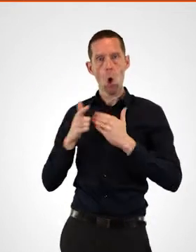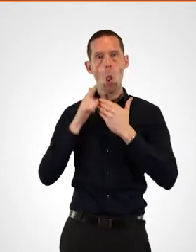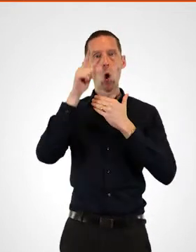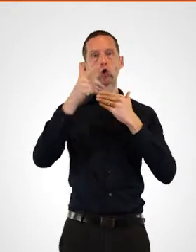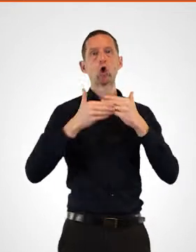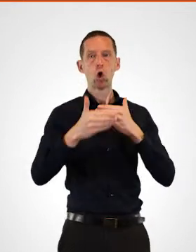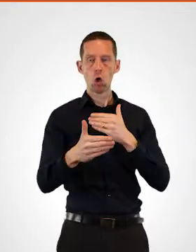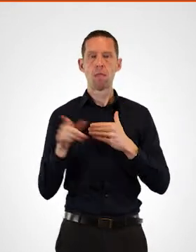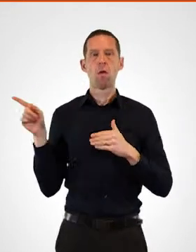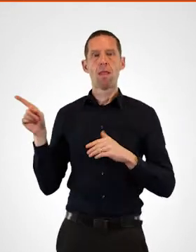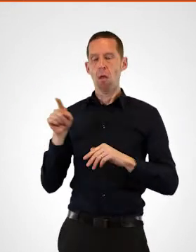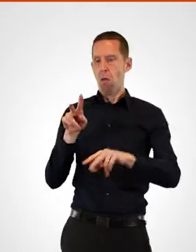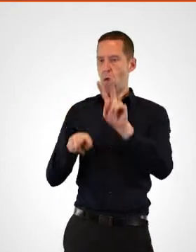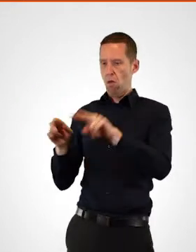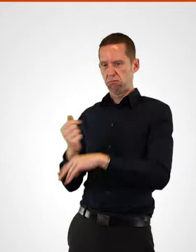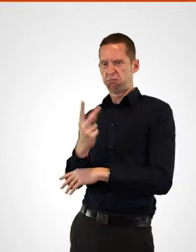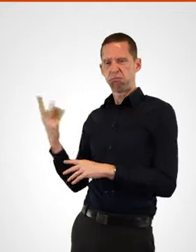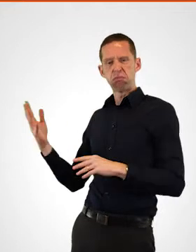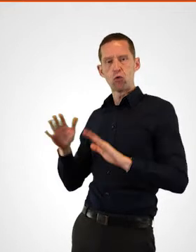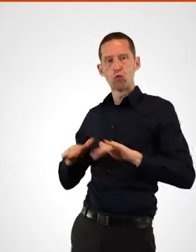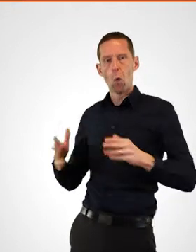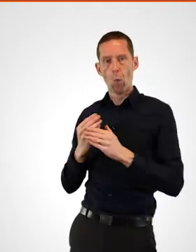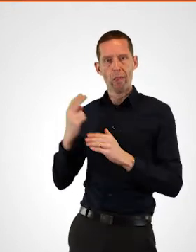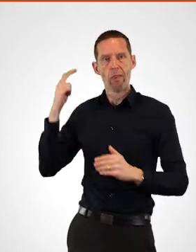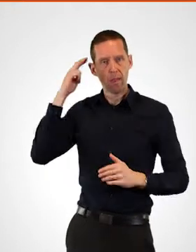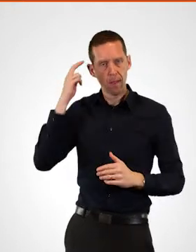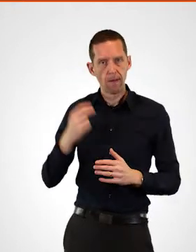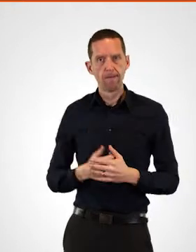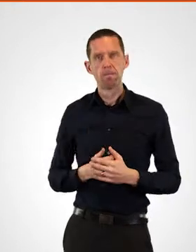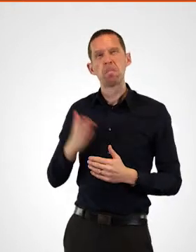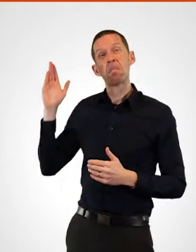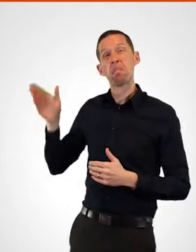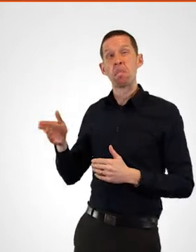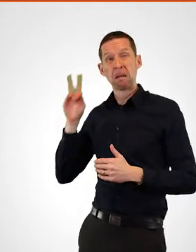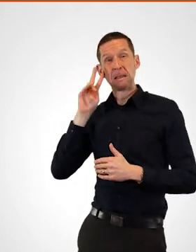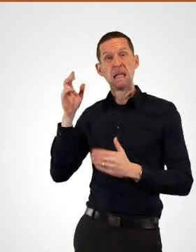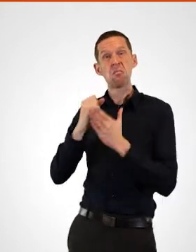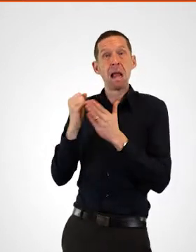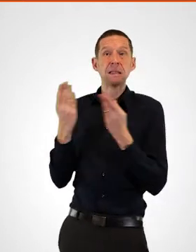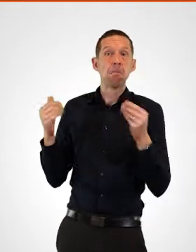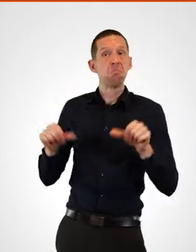of quite a large group of children with cochlear implants, and you can see - I mean, some of them are doing okay,